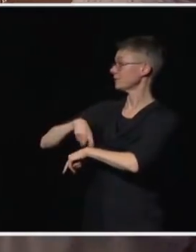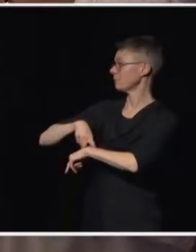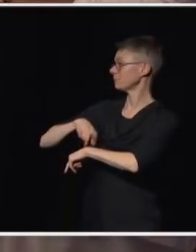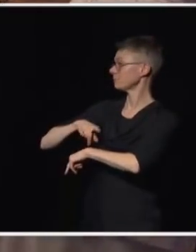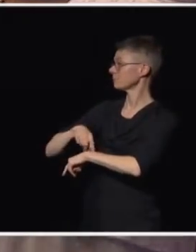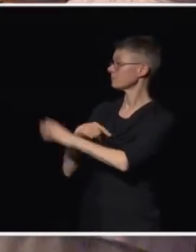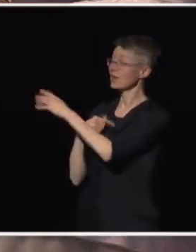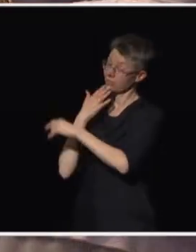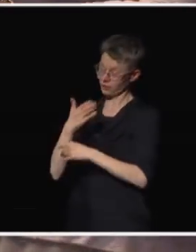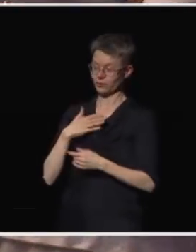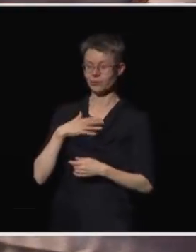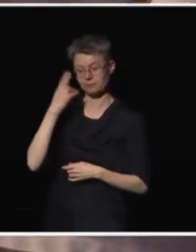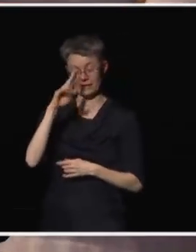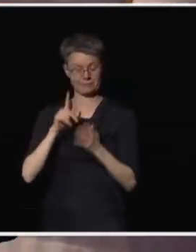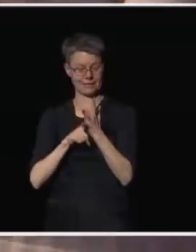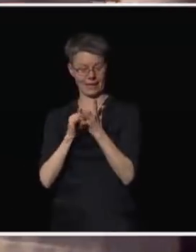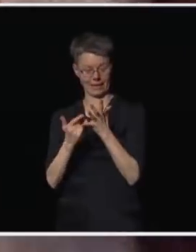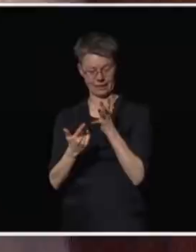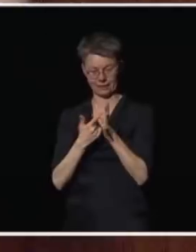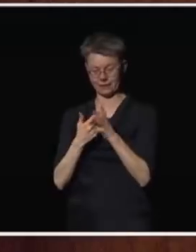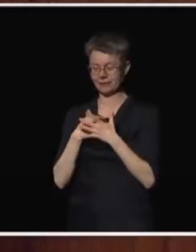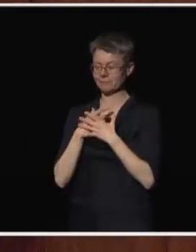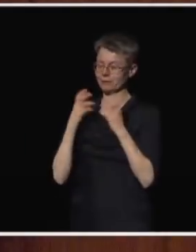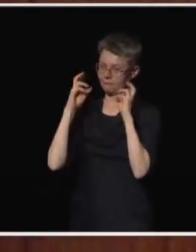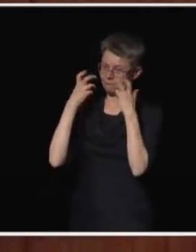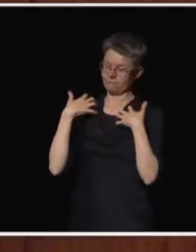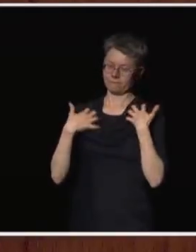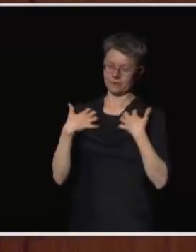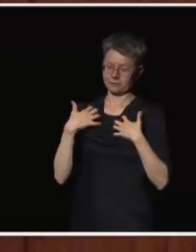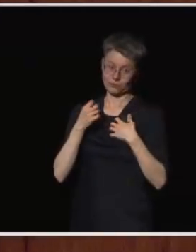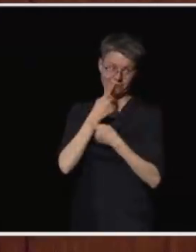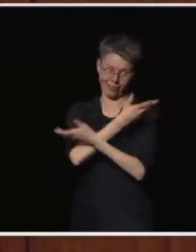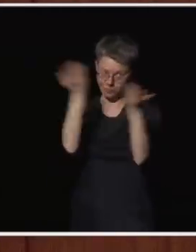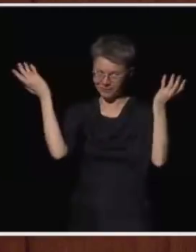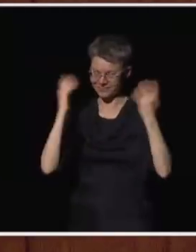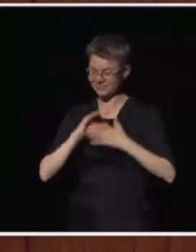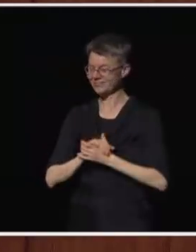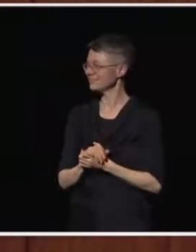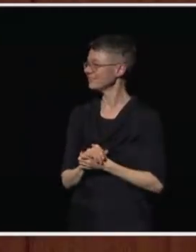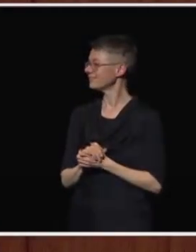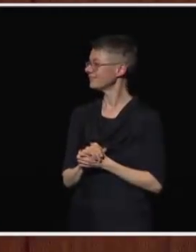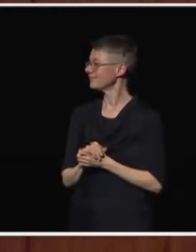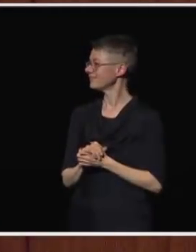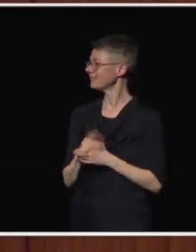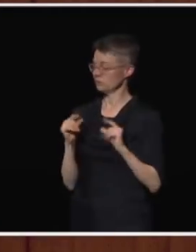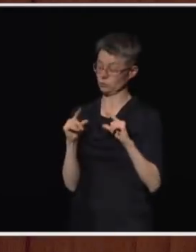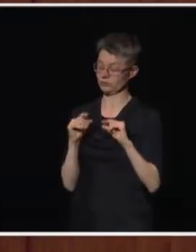But please. My name's Alisha. I'm such a huge fan. I might as well confess to everybody here. I've done Twitter. I love you.